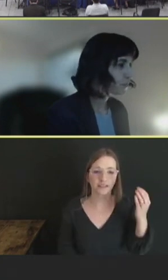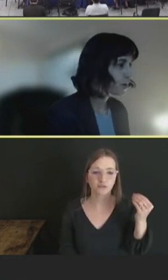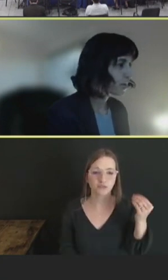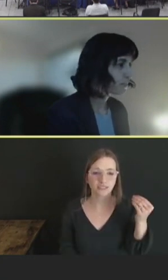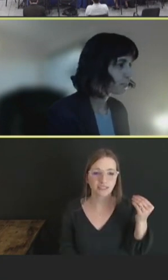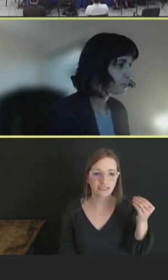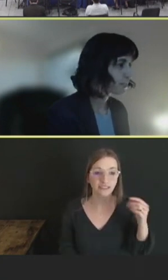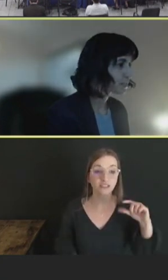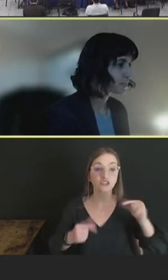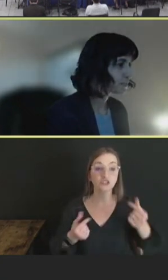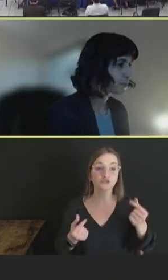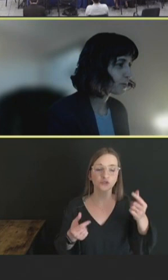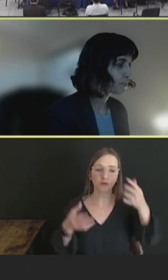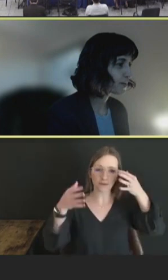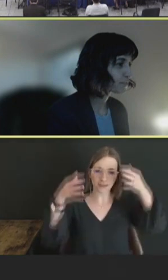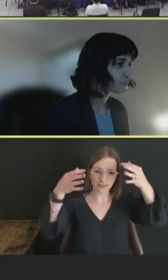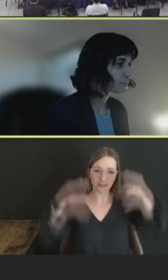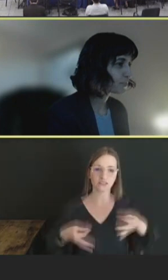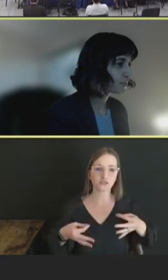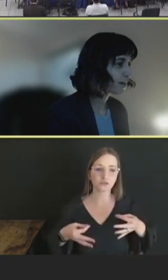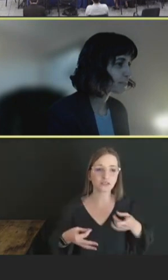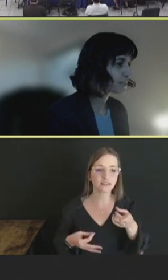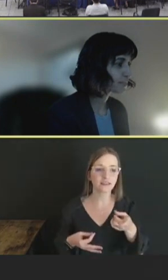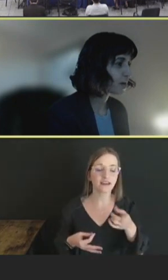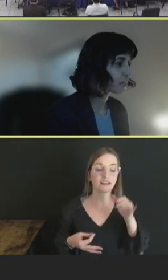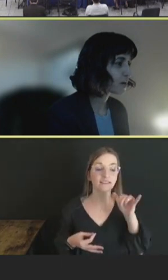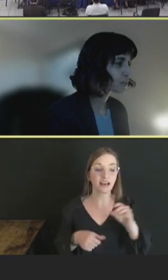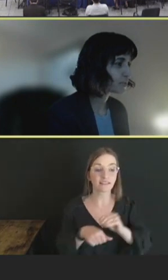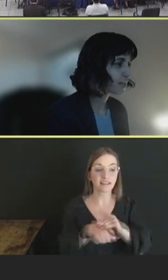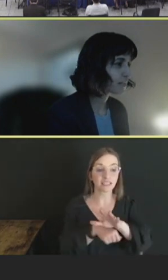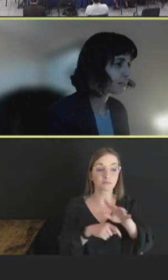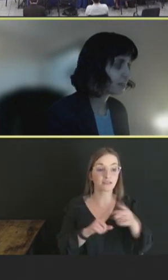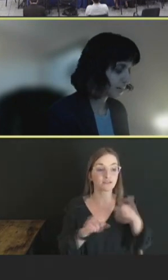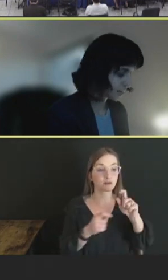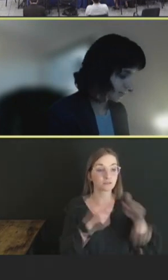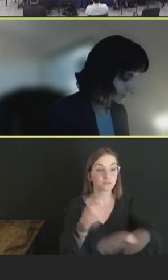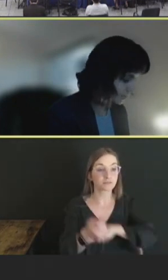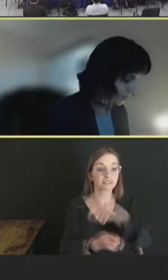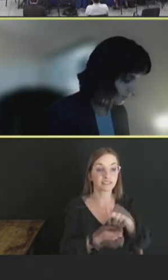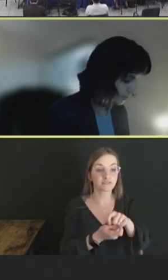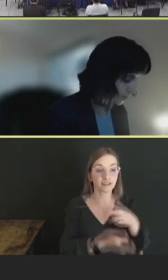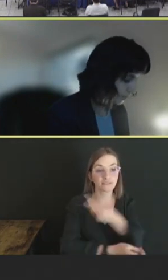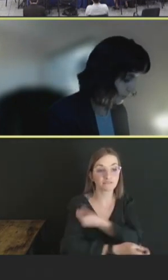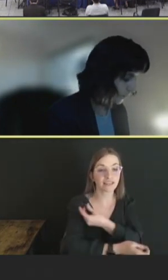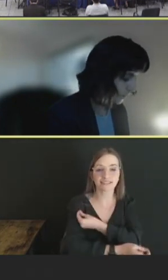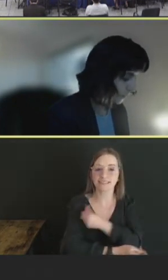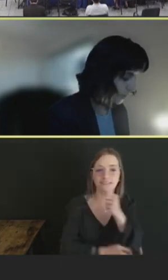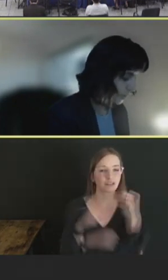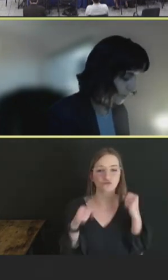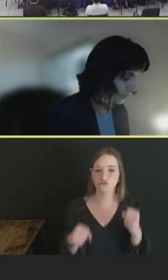overall evidence base for the effects of specific vaccines on all cause mortality is not strong. And